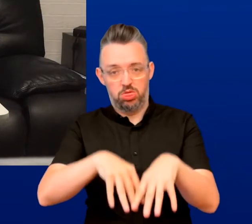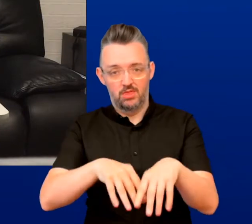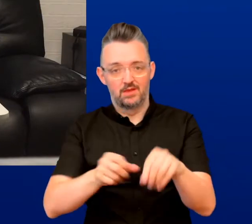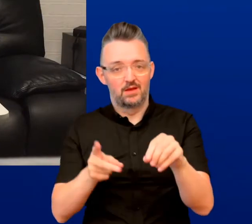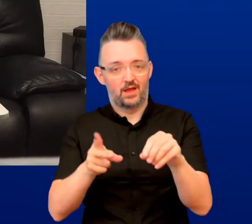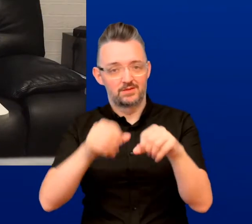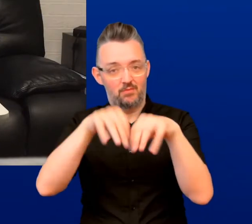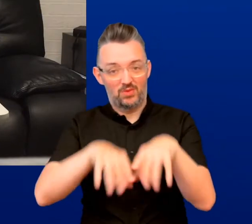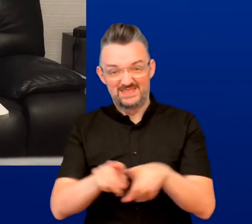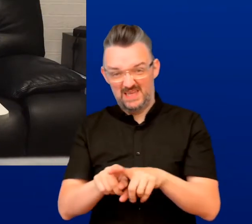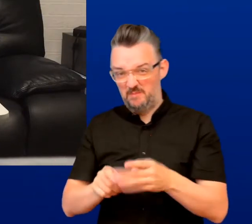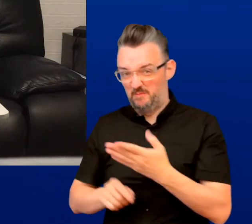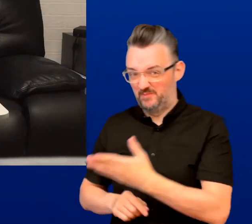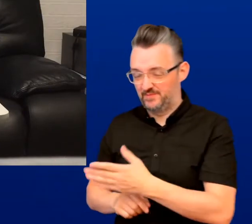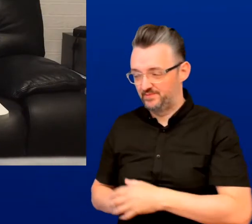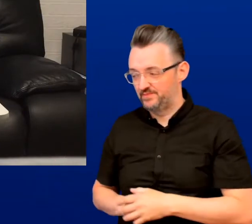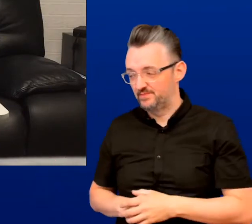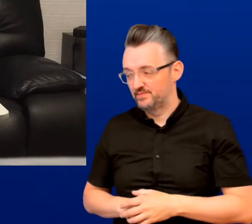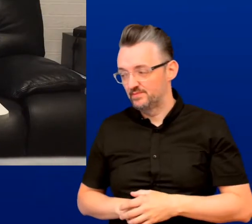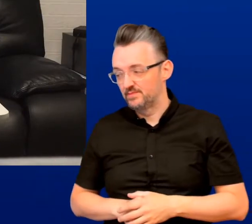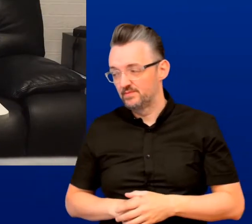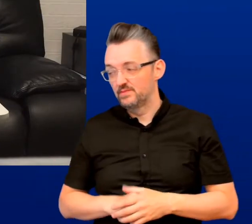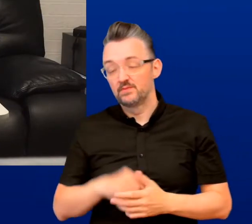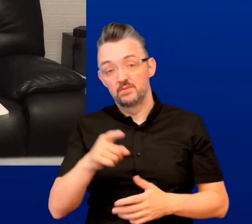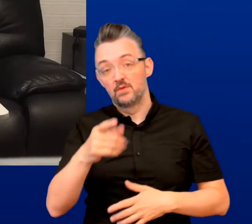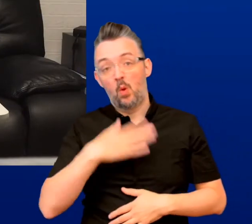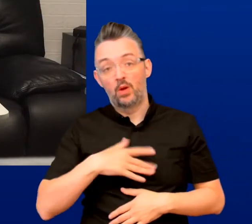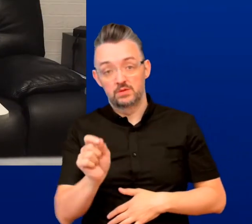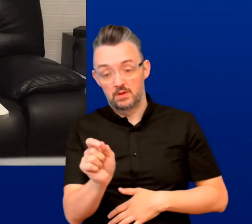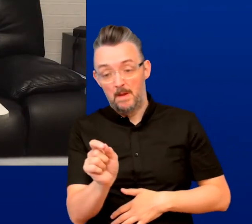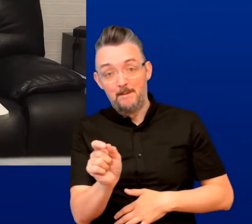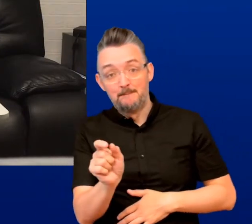If you want bigger strips, which we certainly do,